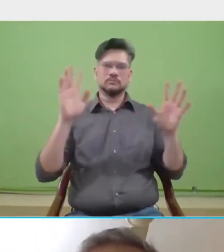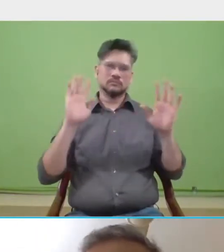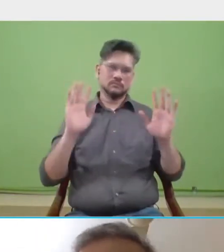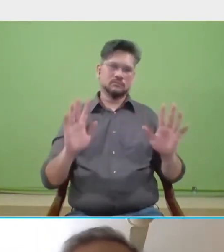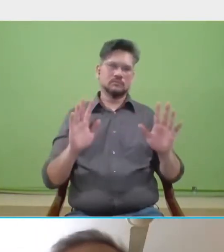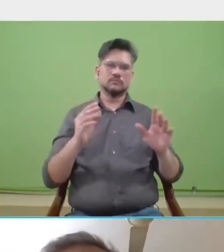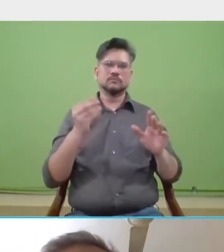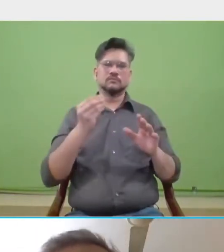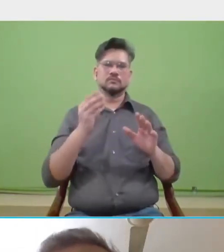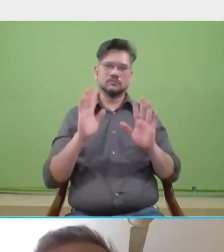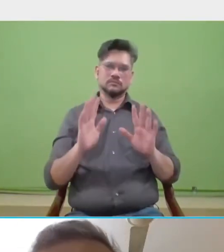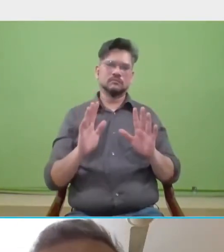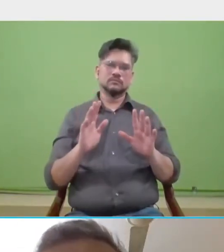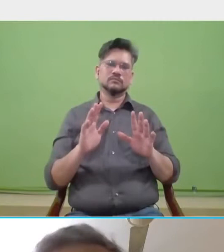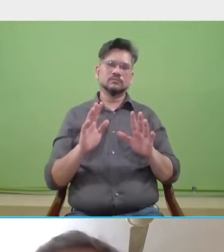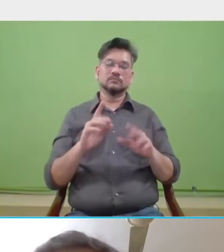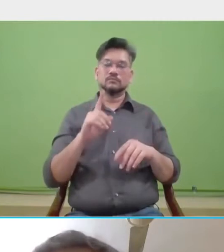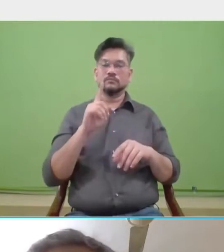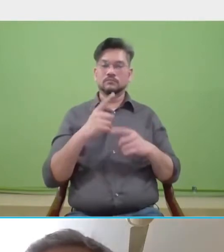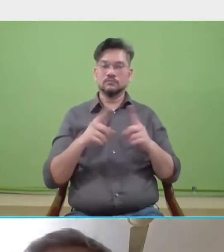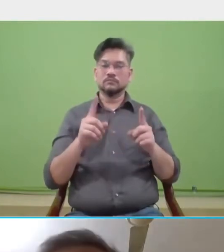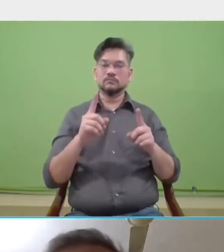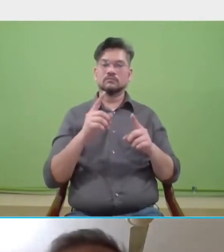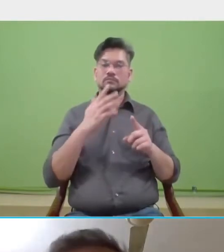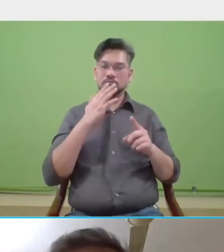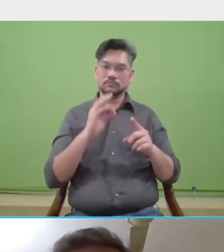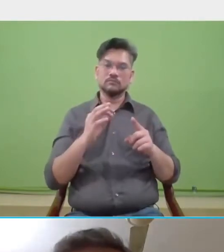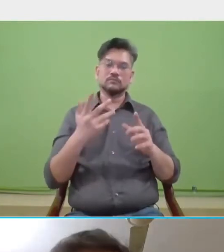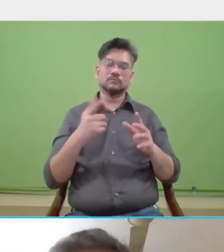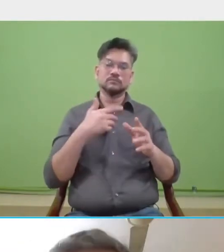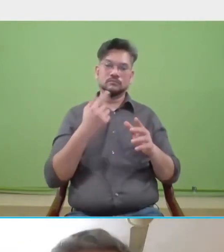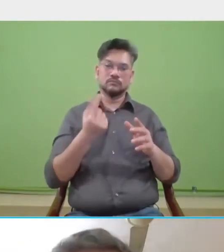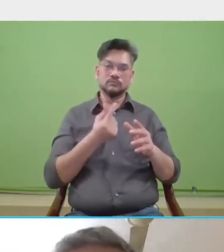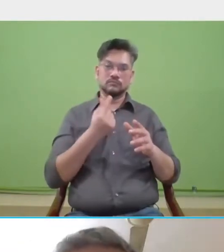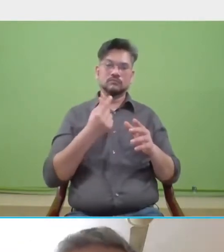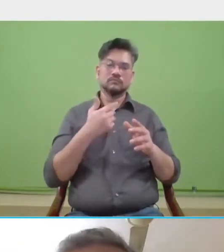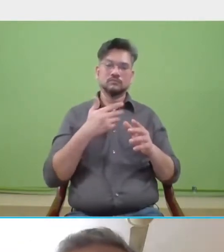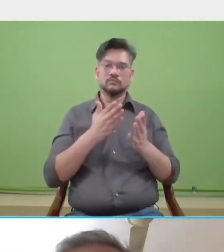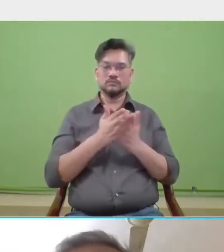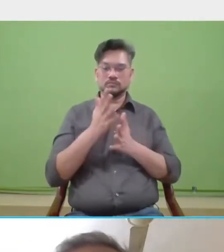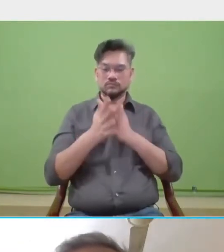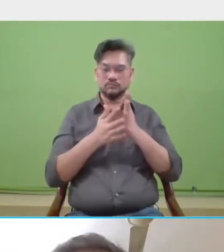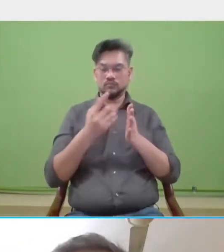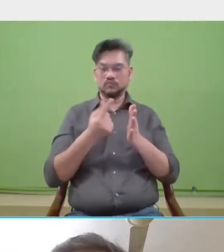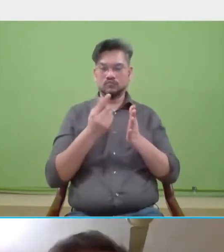language but it is true that because of the kind of modality that sign language uses which is space